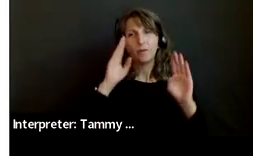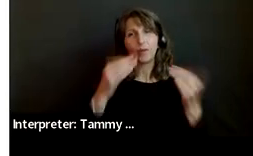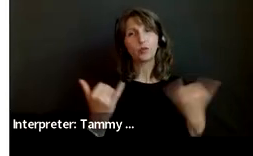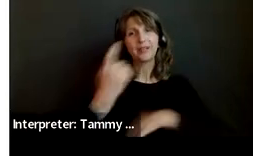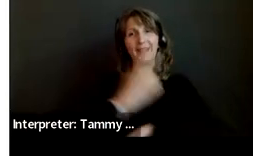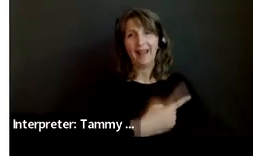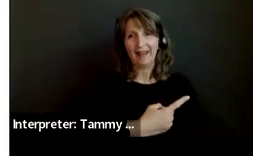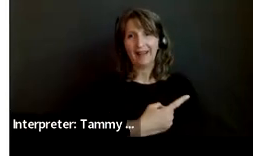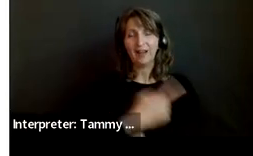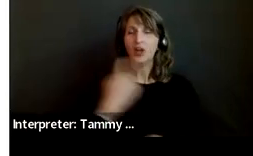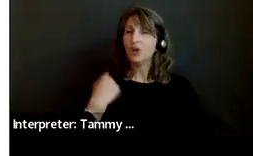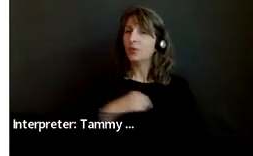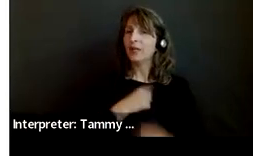We don't want to be the ones to dig into the past. Your client may tell you whatever they want their whole story.